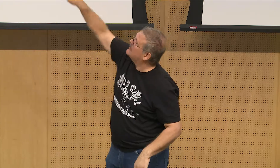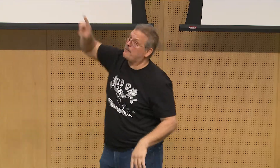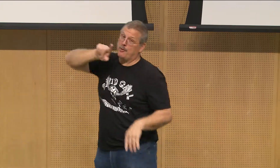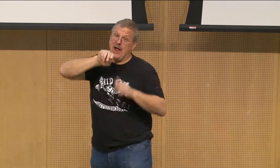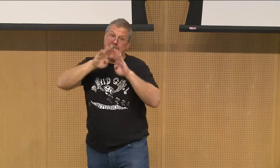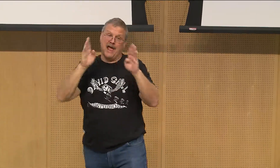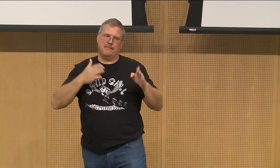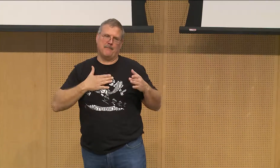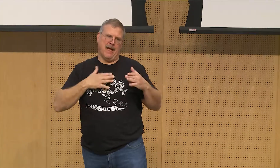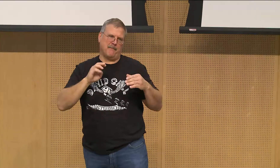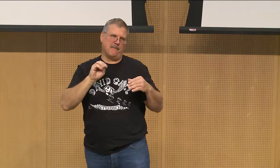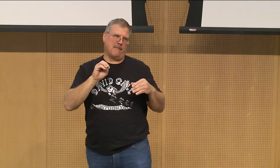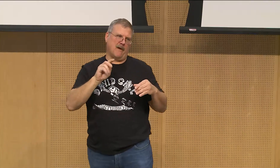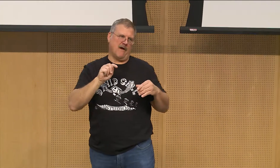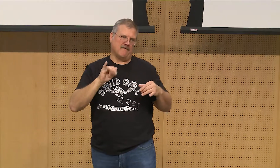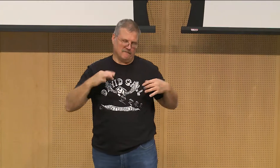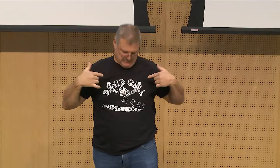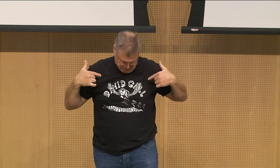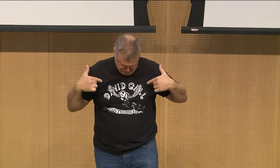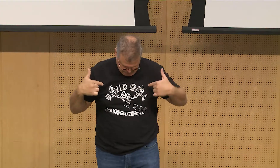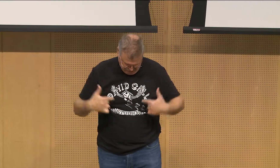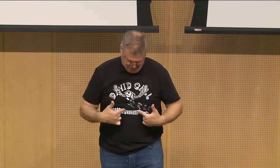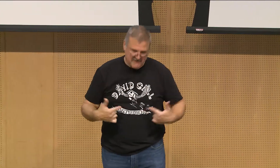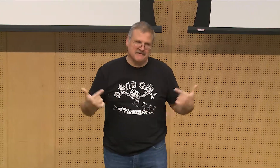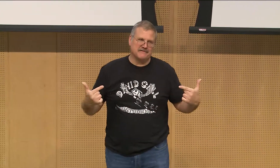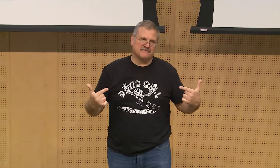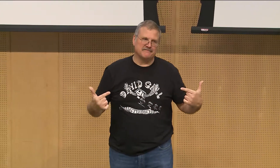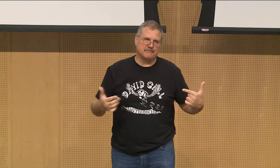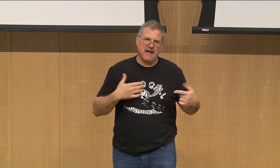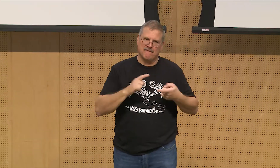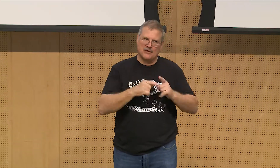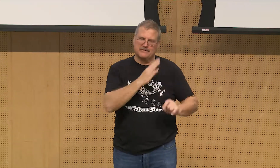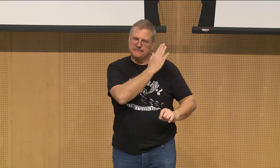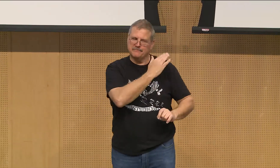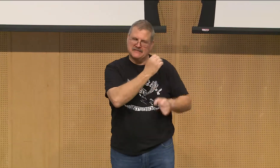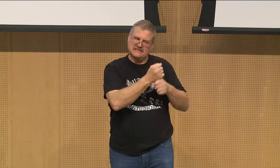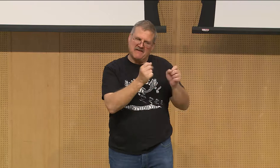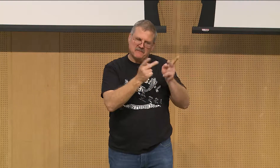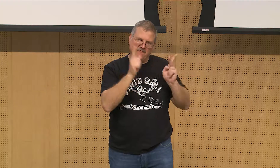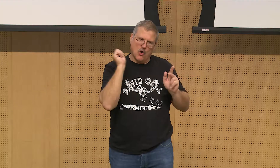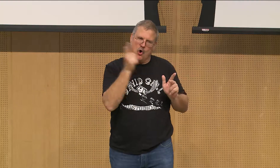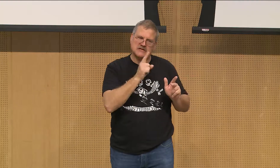and it's one of the oldest languages on Earth, and that's-- you know, the birdhouse is there